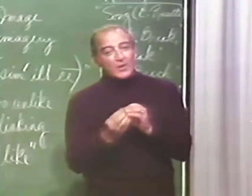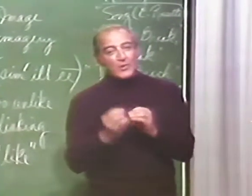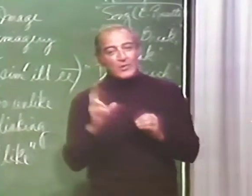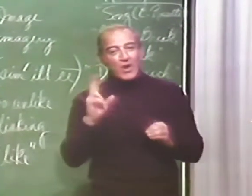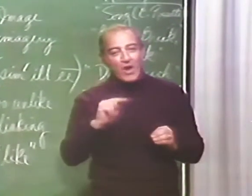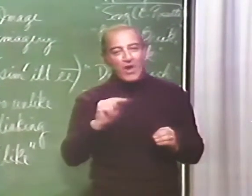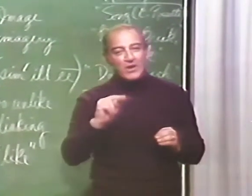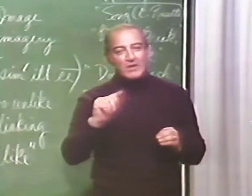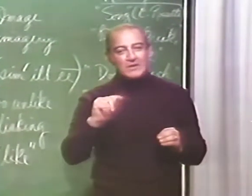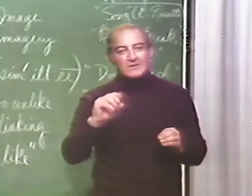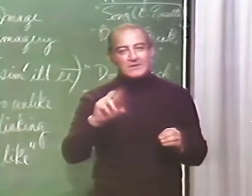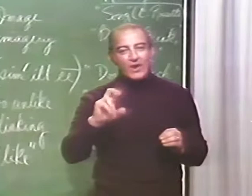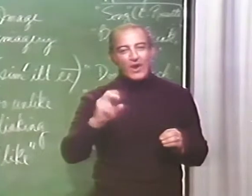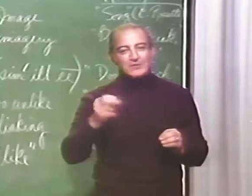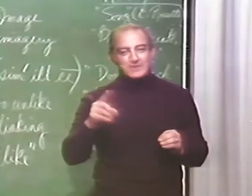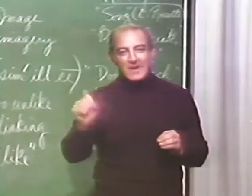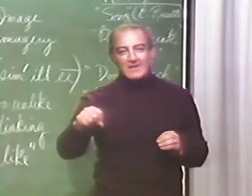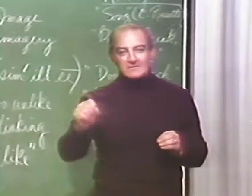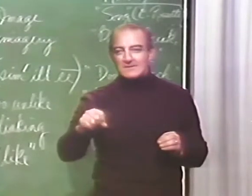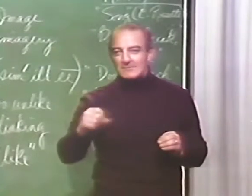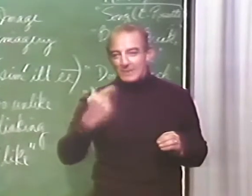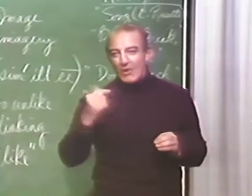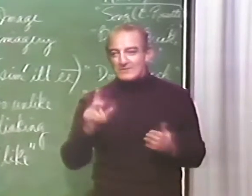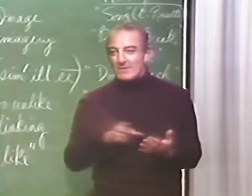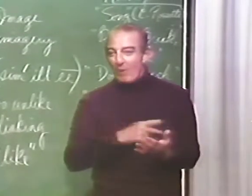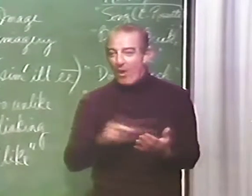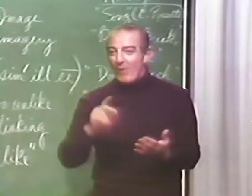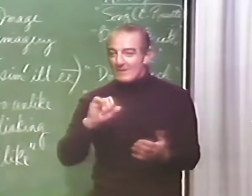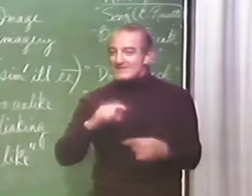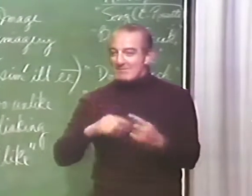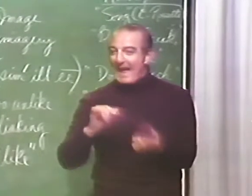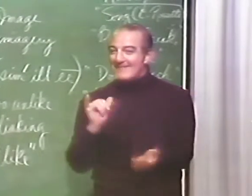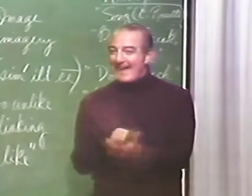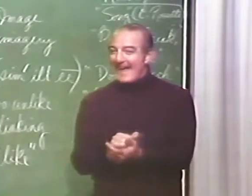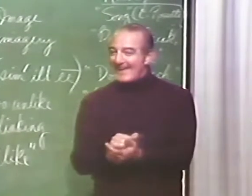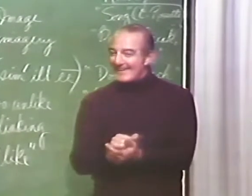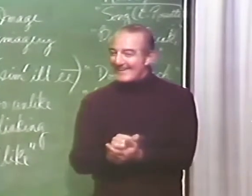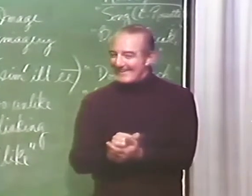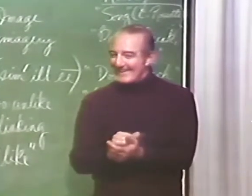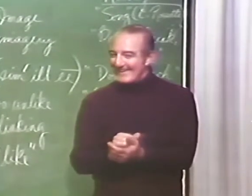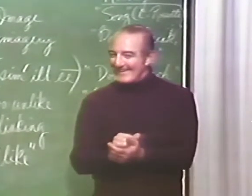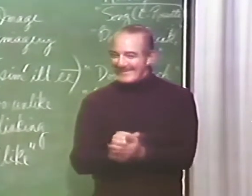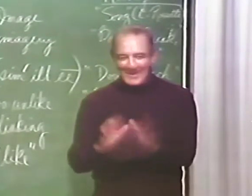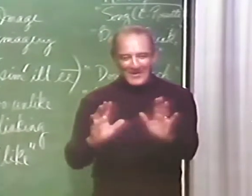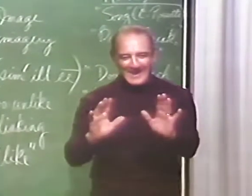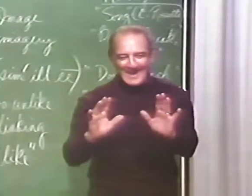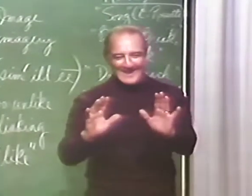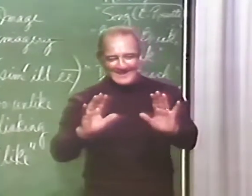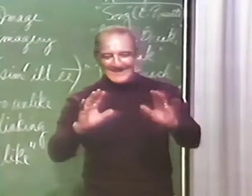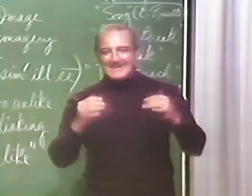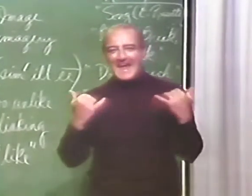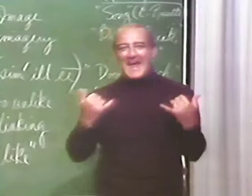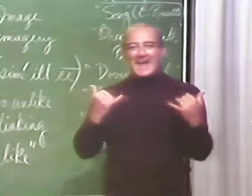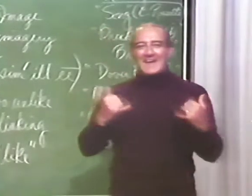BUT MAYBE WE SHOULD INCLUDE "UNTOUCHED," YES, BECAUSE THE POEM IS ABOUT THAT.